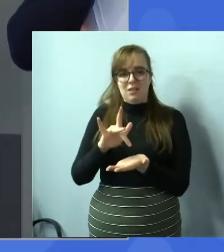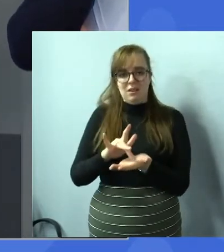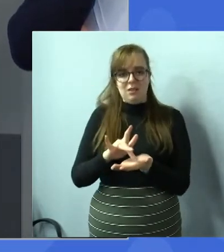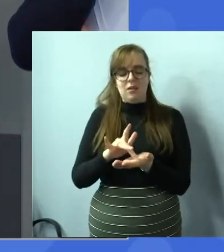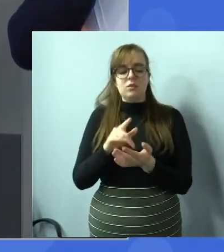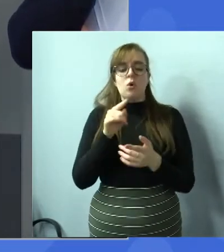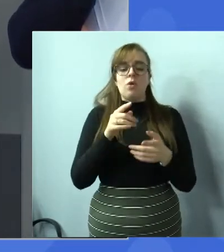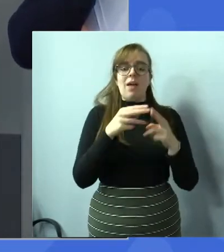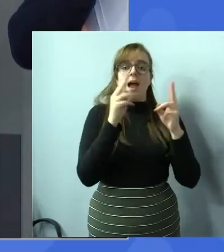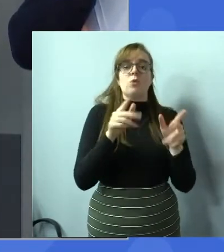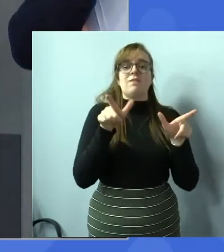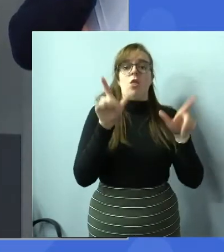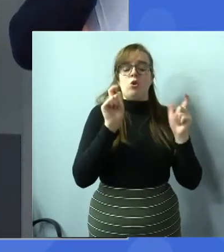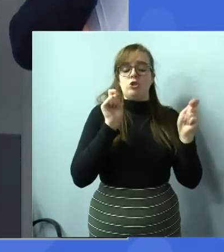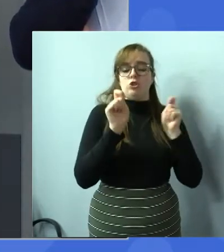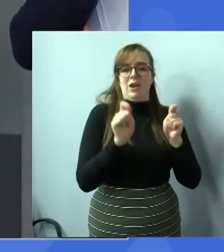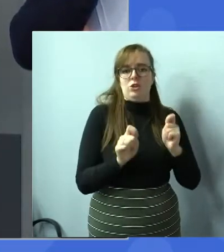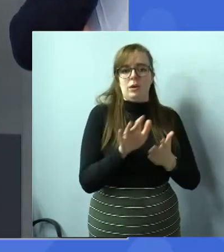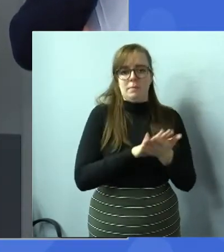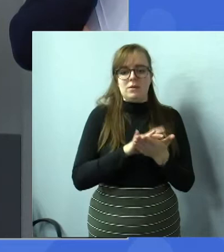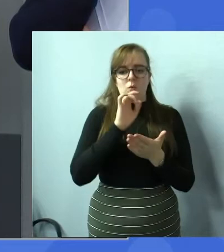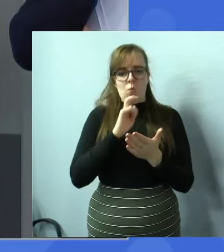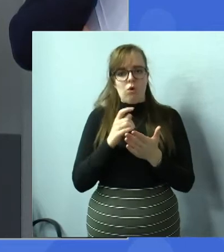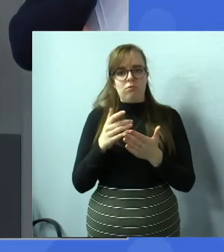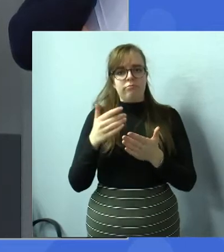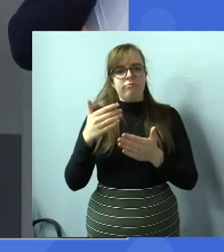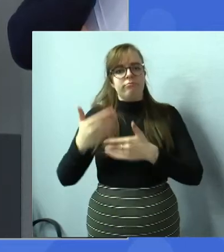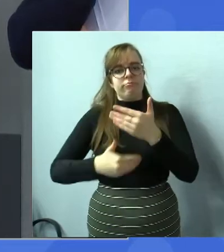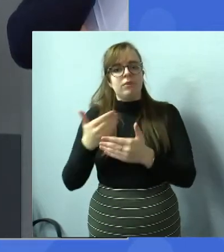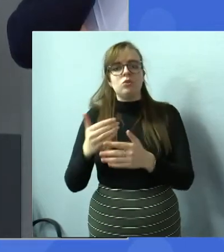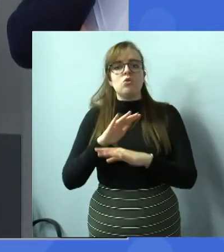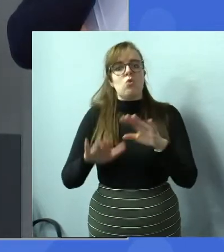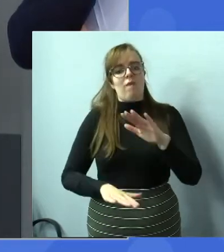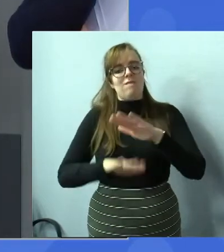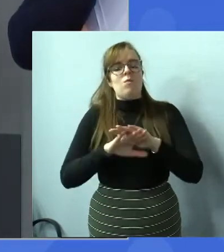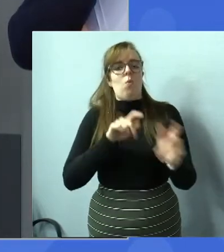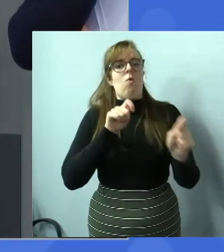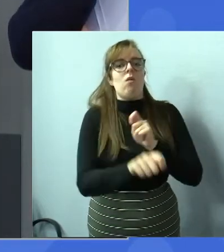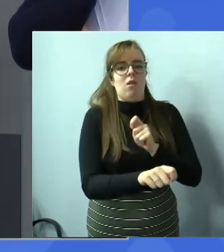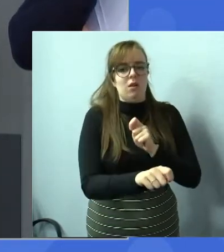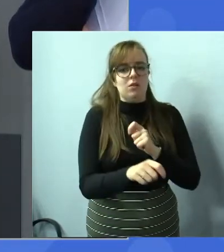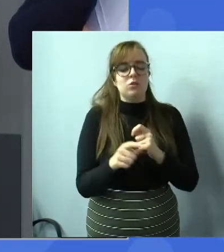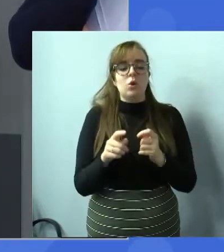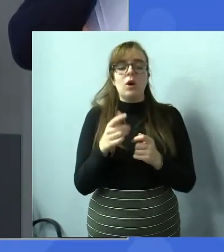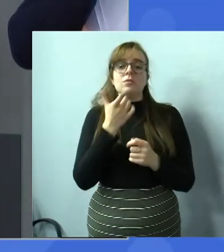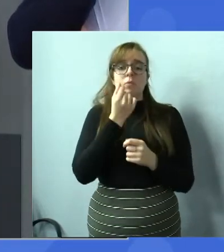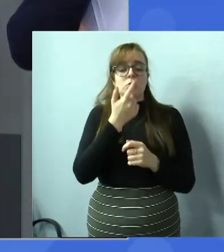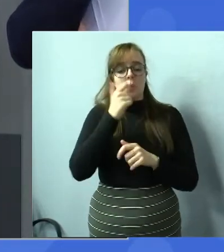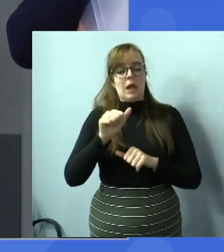in that kind of way would be kind of moving in that direction without going the whole way and so it's possible to make some steps I think without without